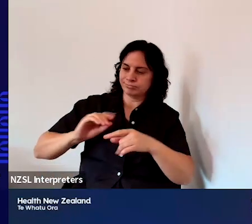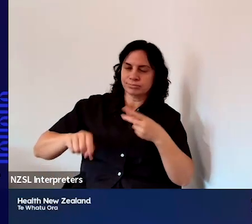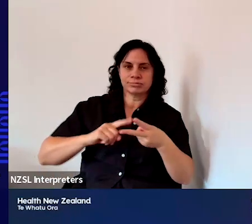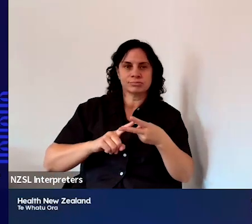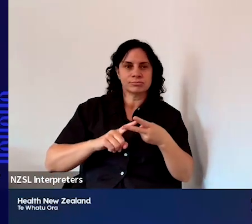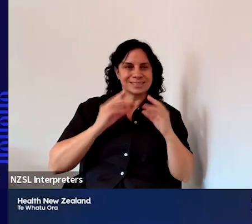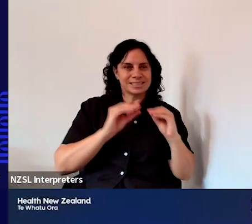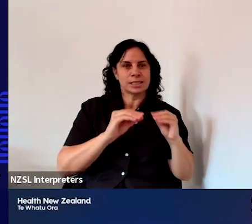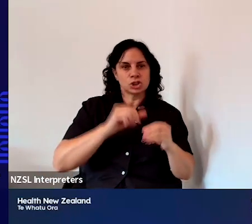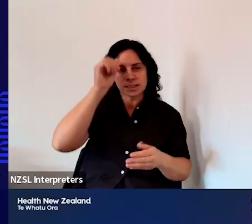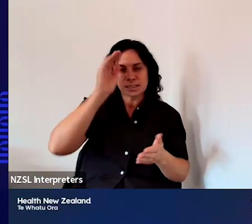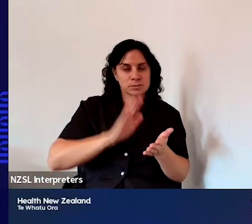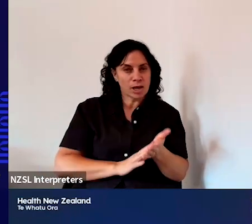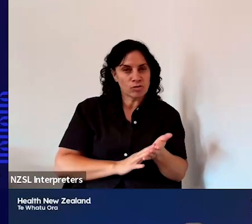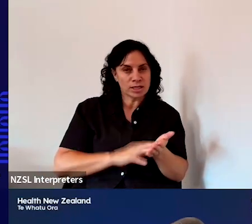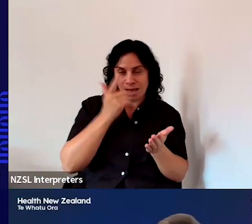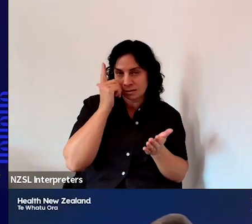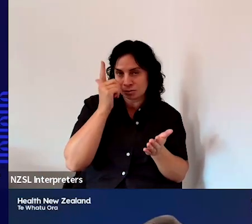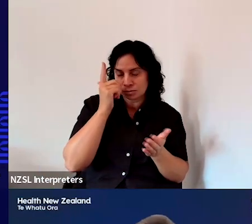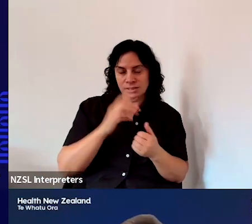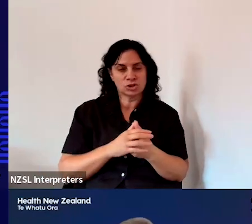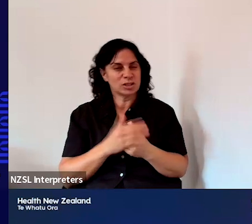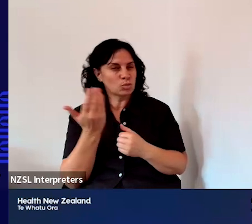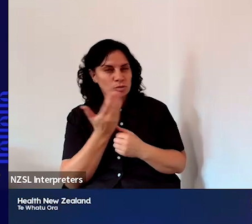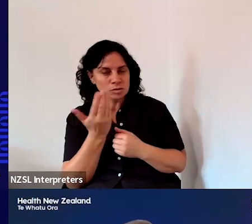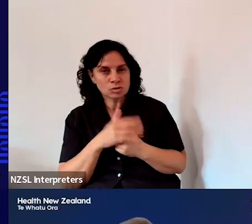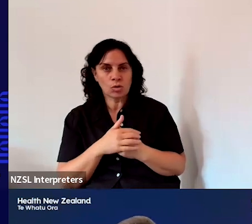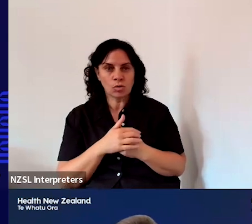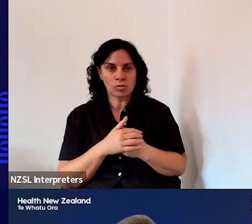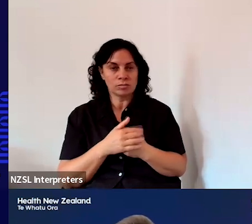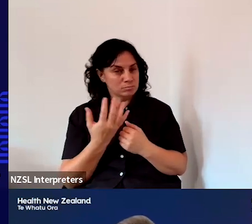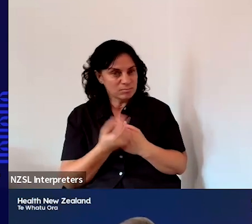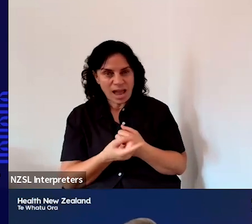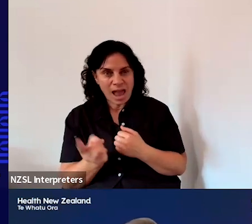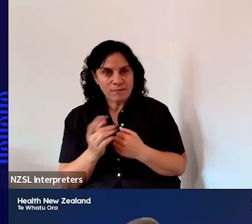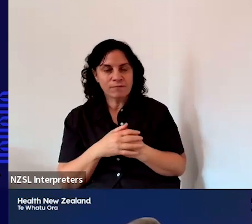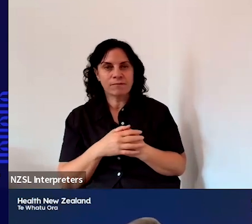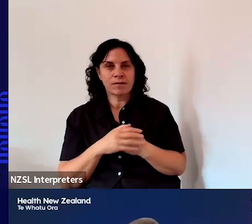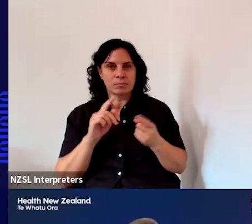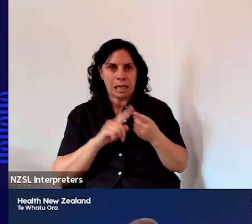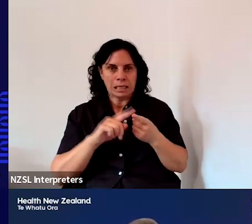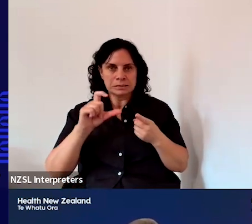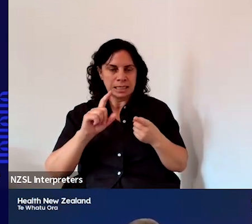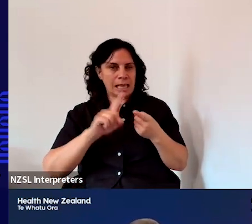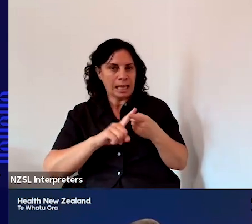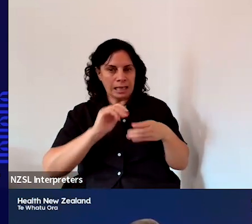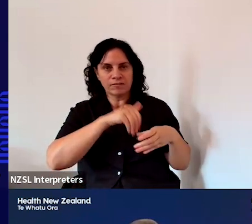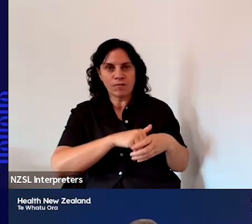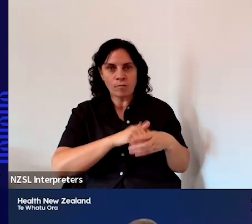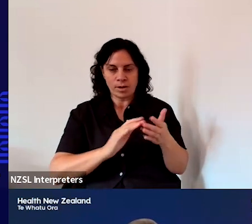Did they have ECE, you know, all of those those kinds of things, where we might be able to intervene a lot earlier.